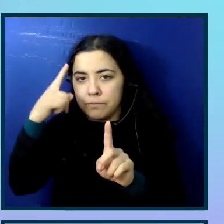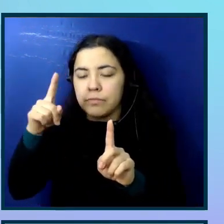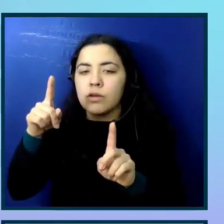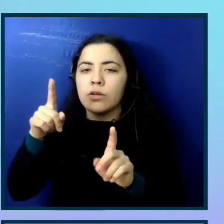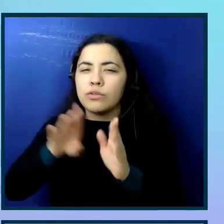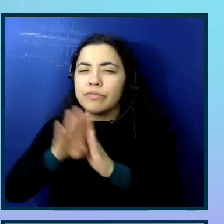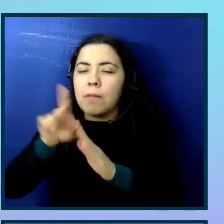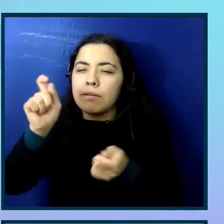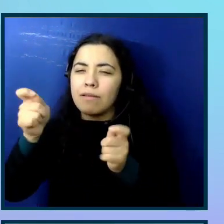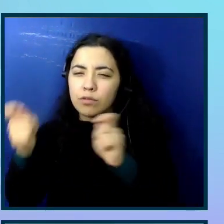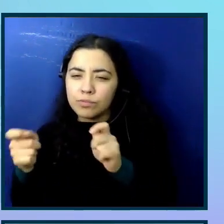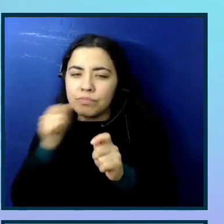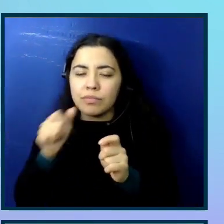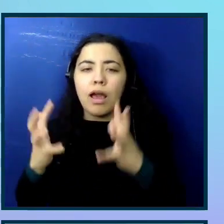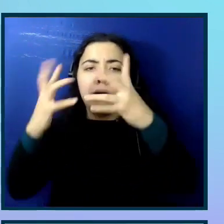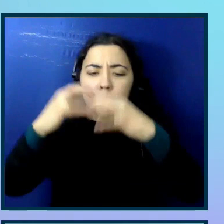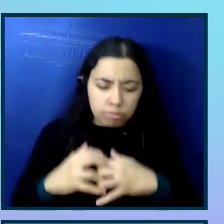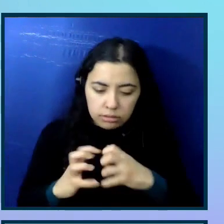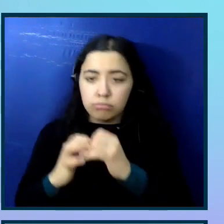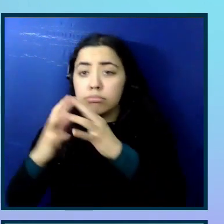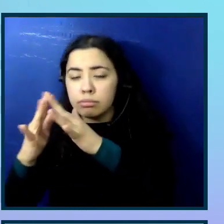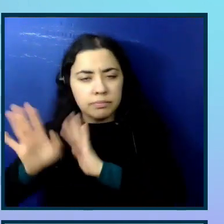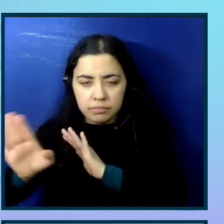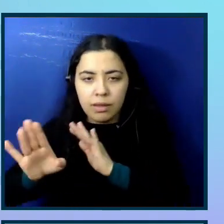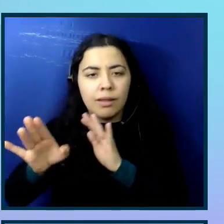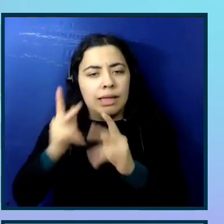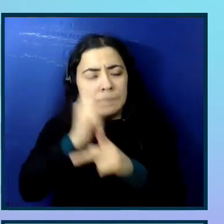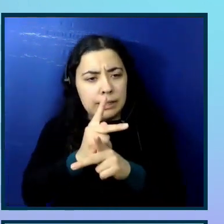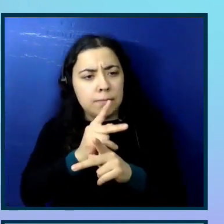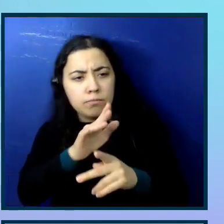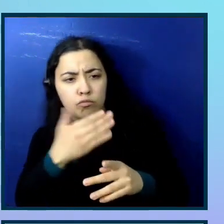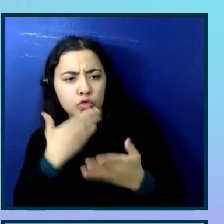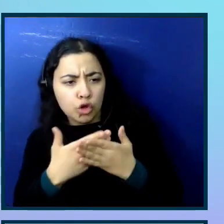Not necessarily like take that tear down and rebuild what we already have, but keep what's good and make it even better